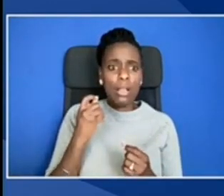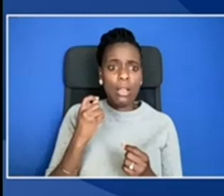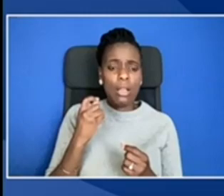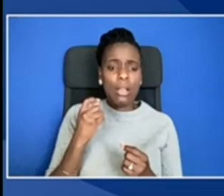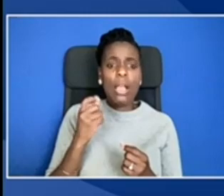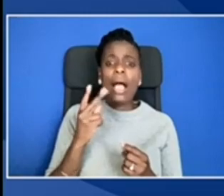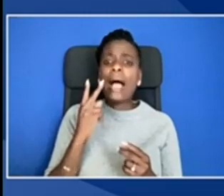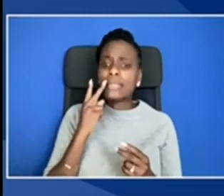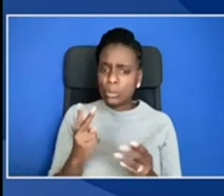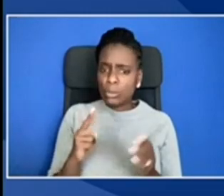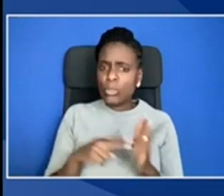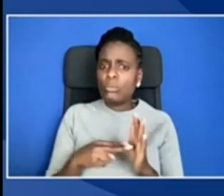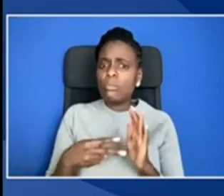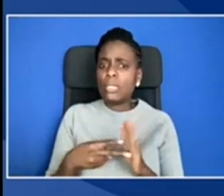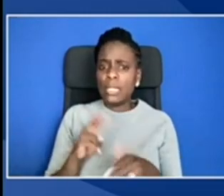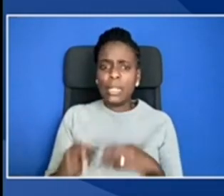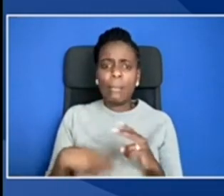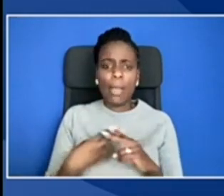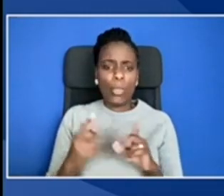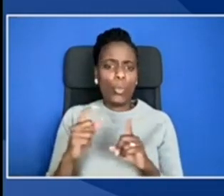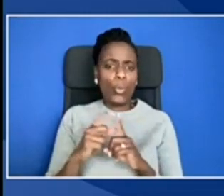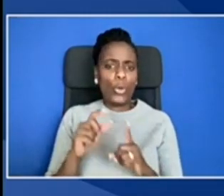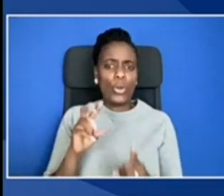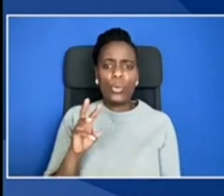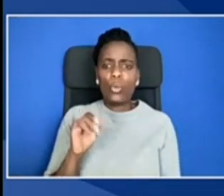mean with respect to the word waiver, the fact remains the same.